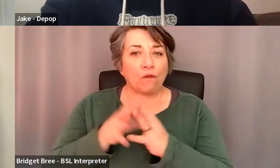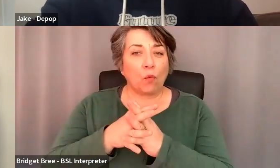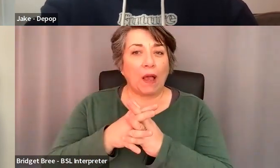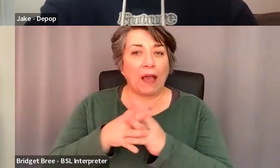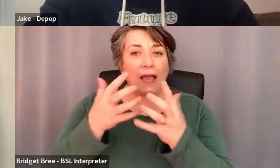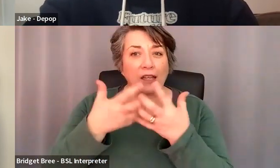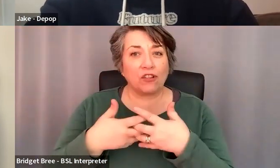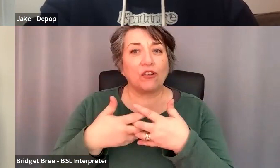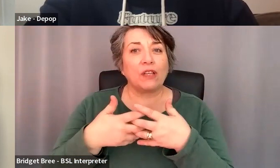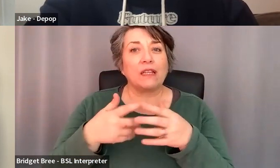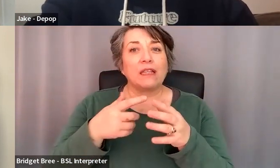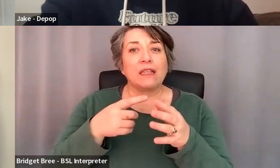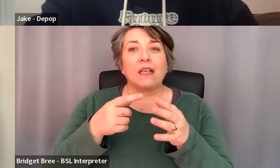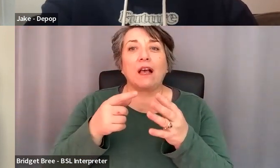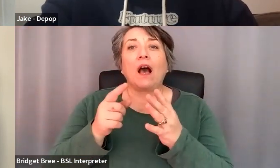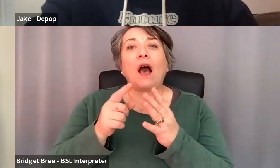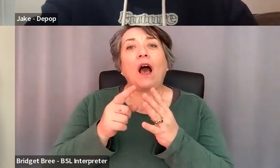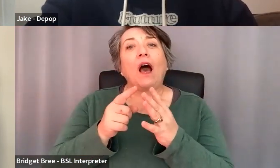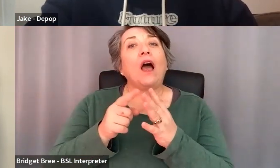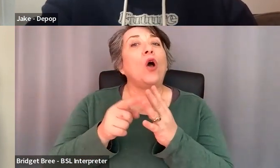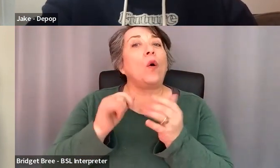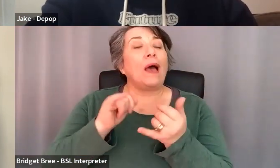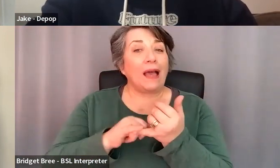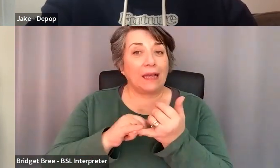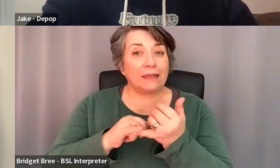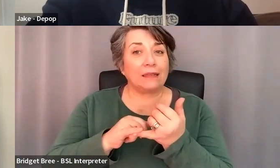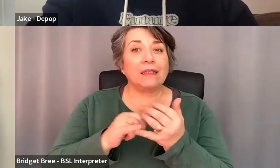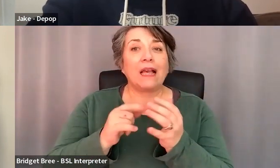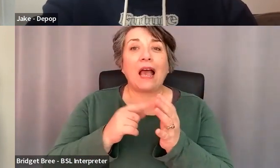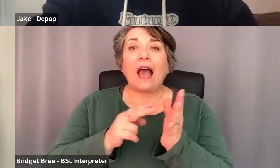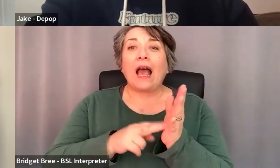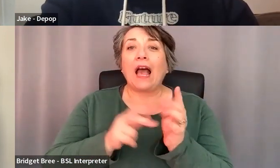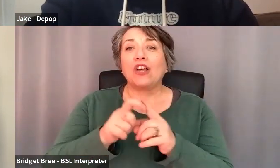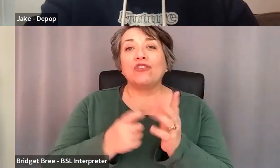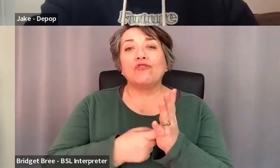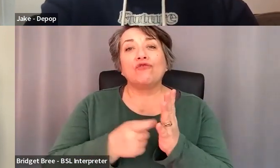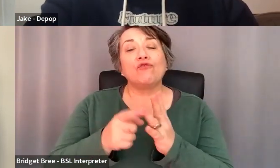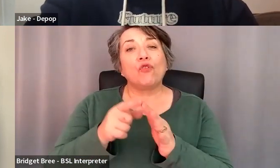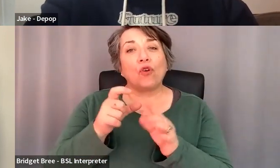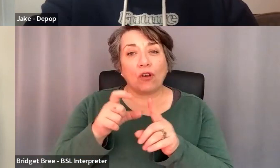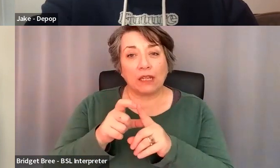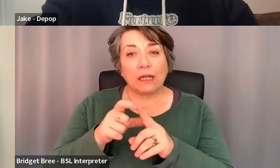SS and android in relation to, head of trust and safety, marketing We've got ahead of trust and safety marketing analytics leads some role in our platform